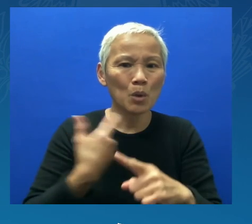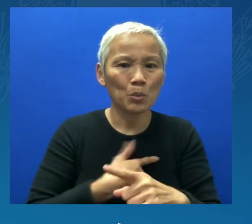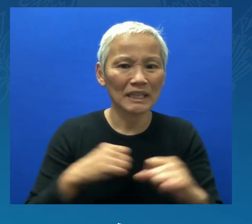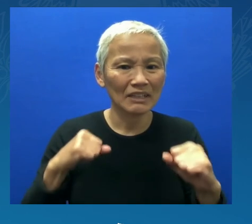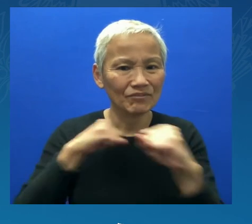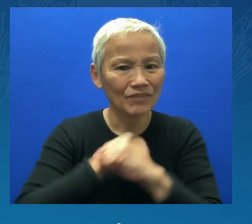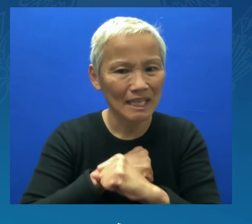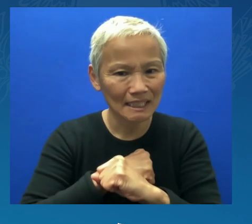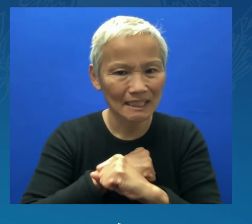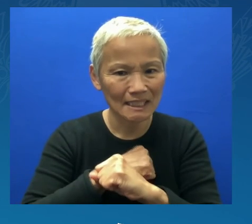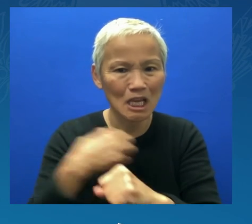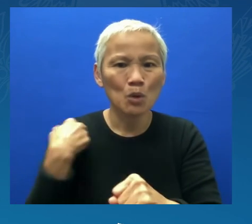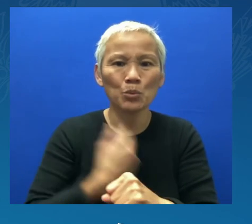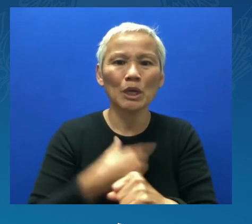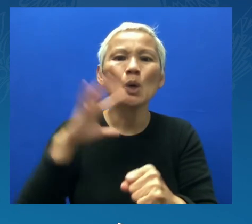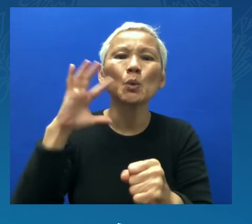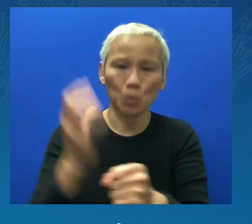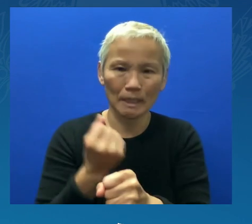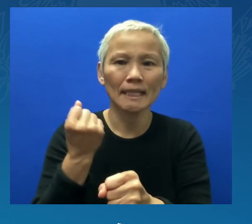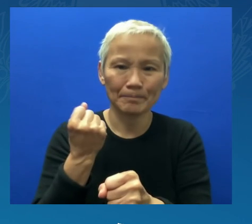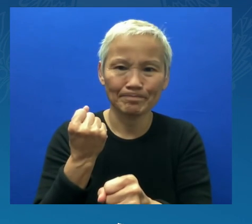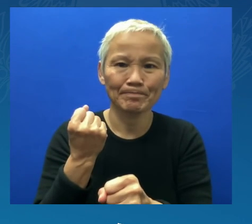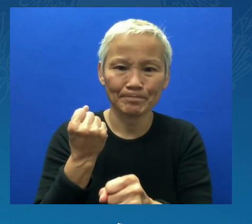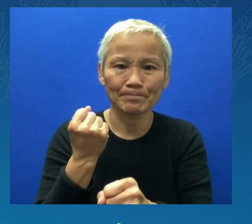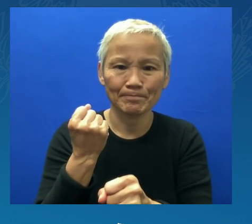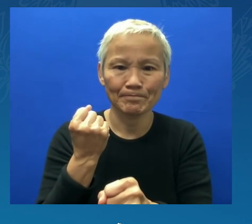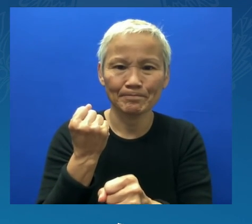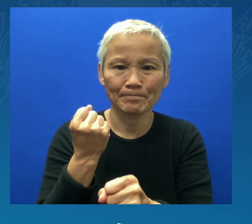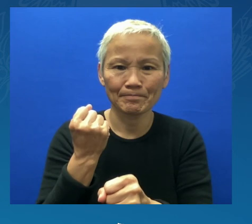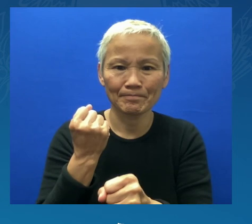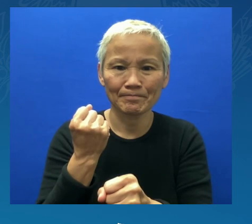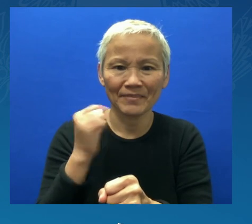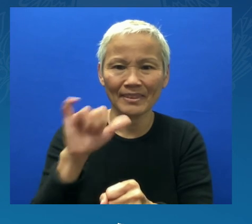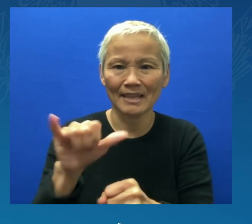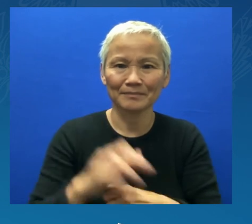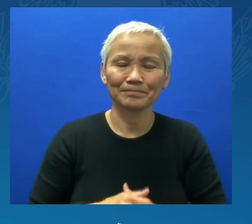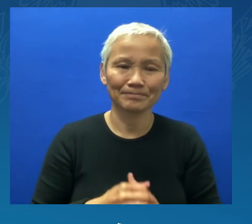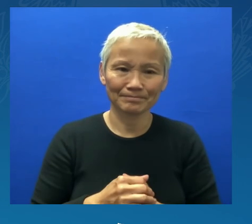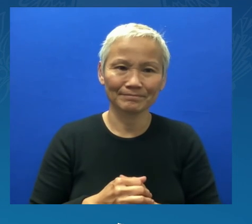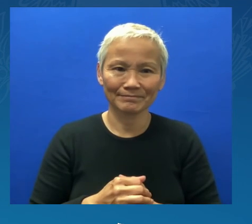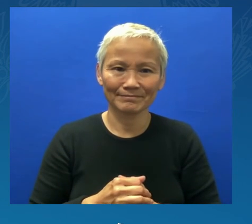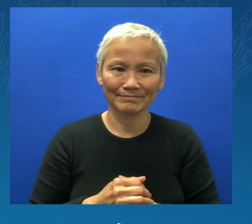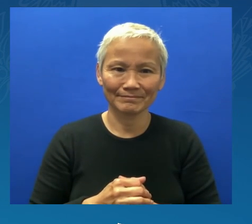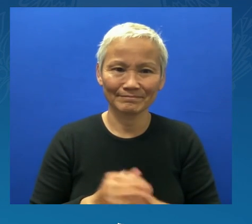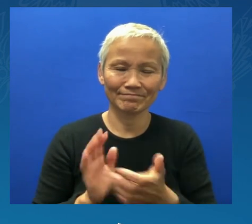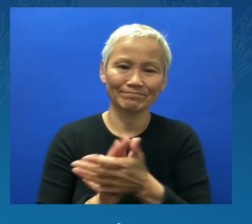So, there you go. That's it.